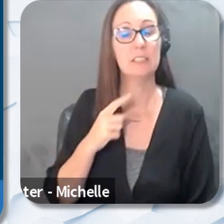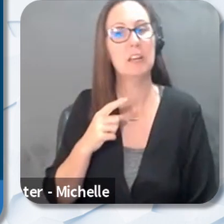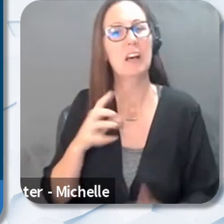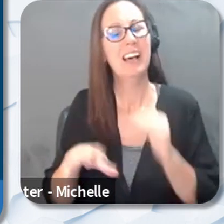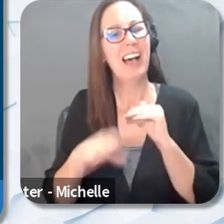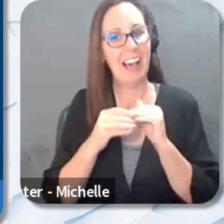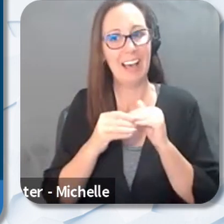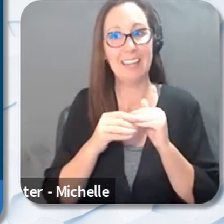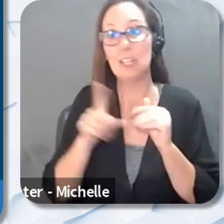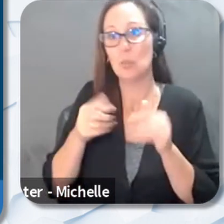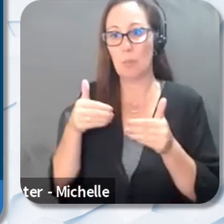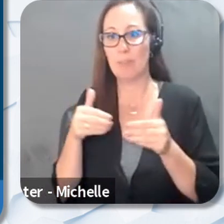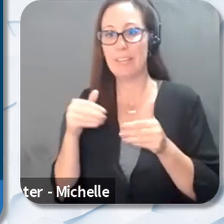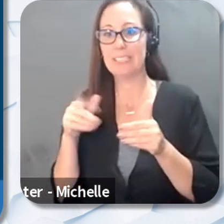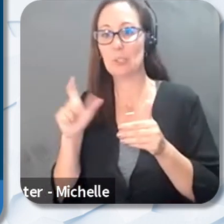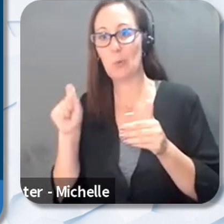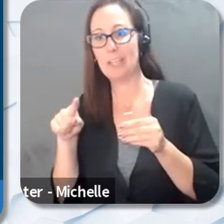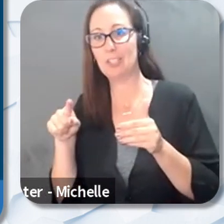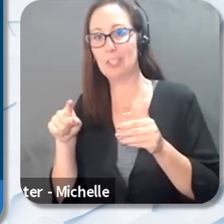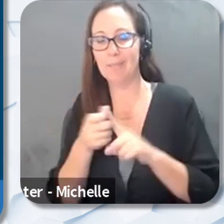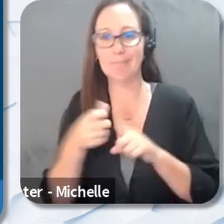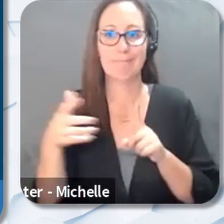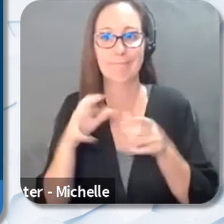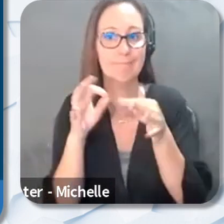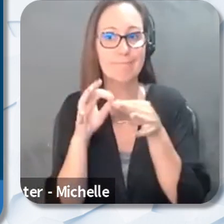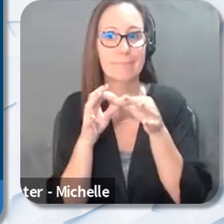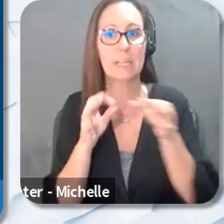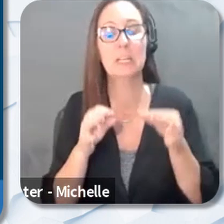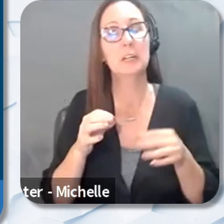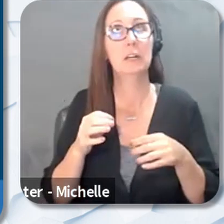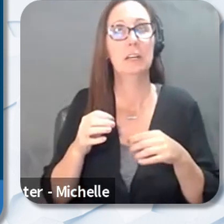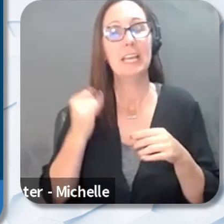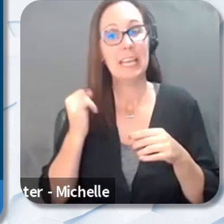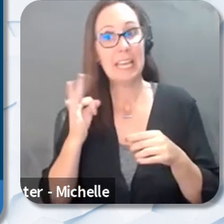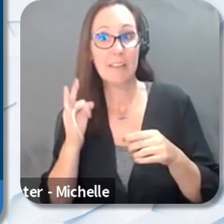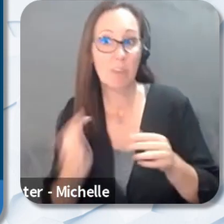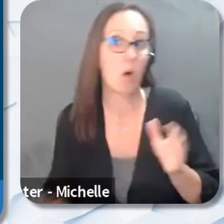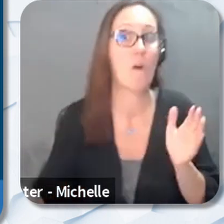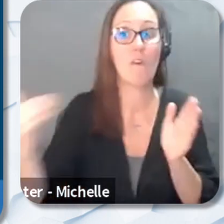previous question one of the biggest if ever, if I had to do it over I would do this again.